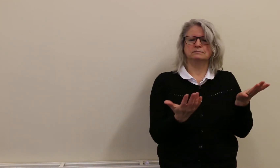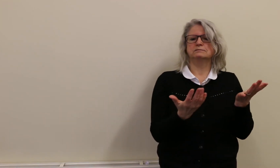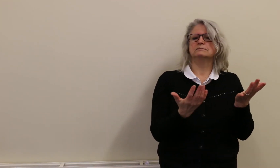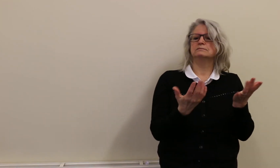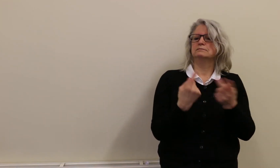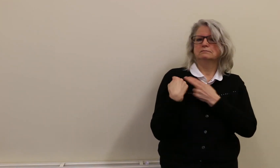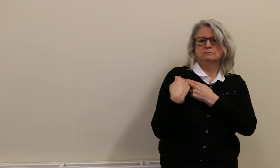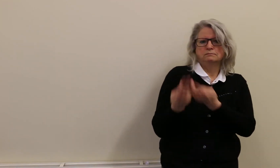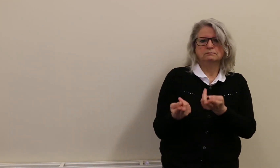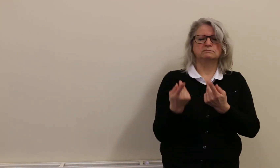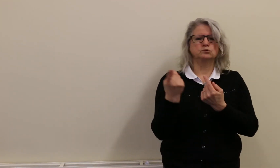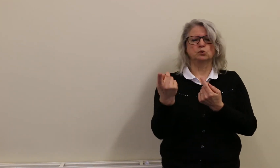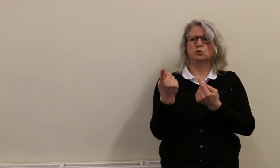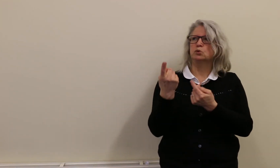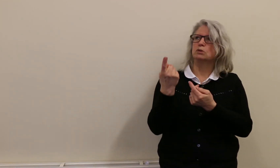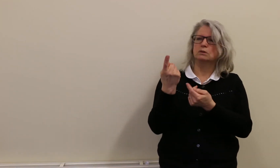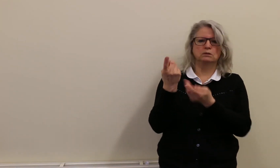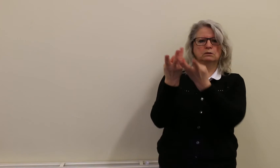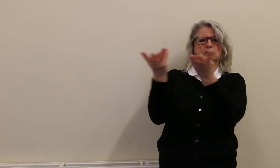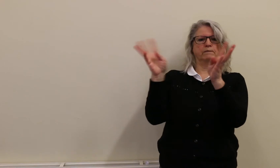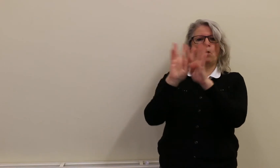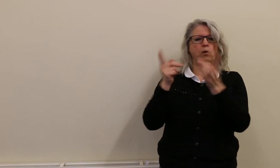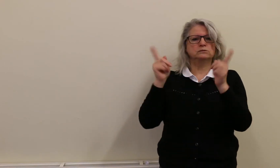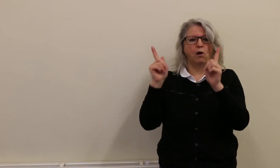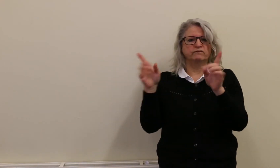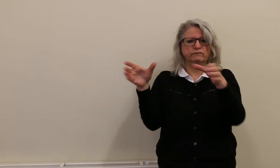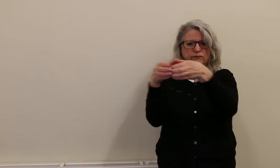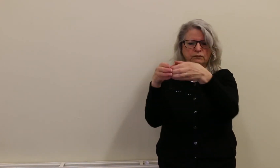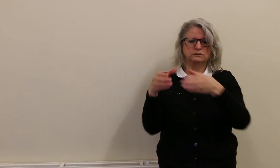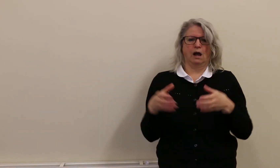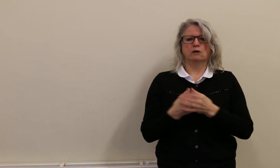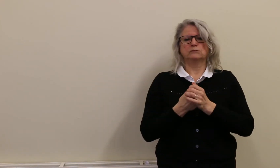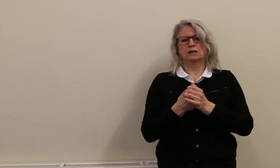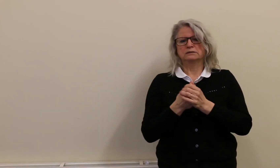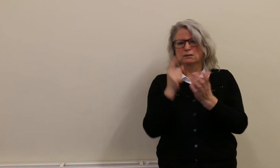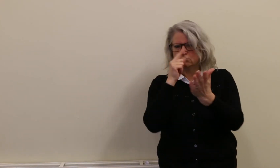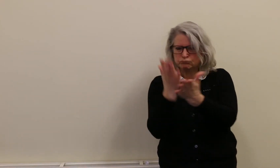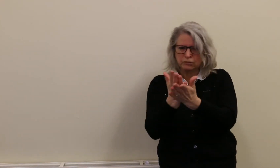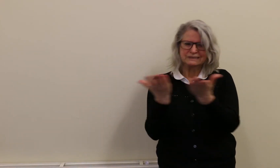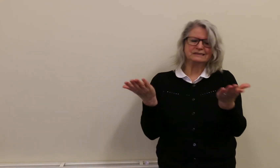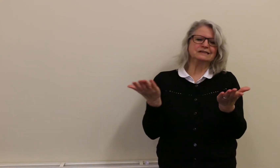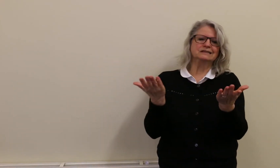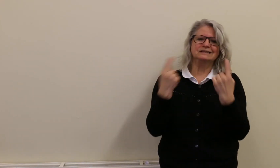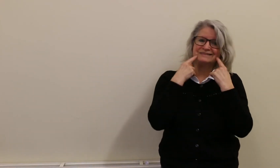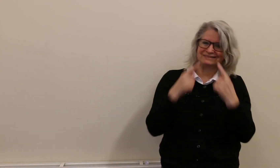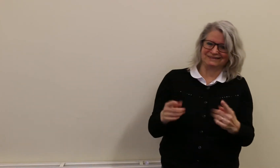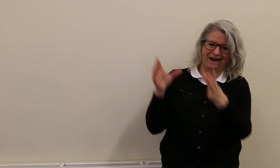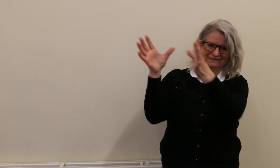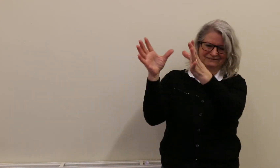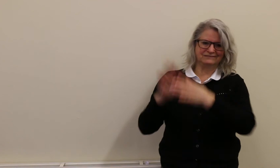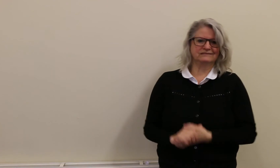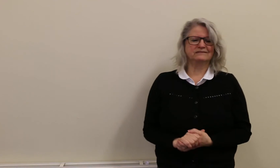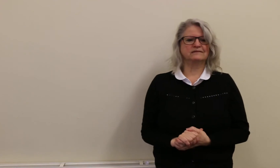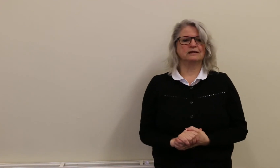The day-to-day responsibility for NDS is delegated to the trustees and the staff.